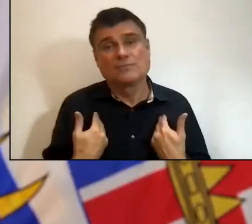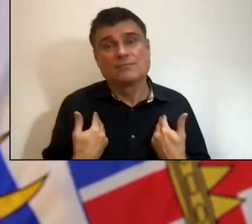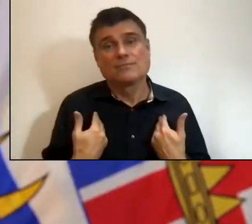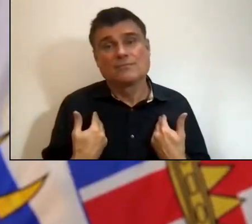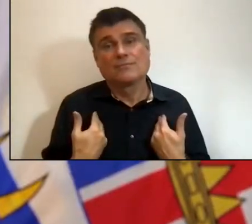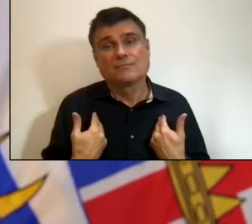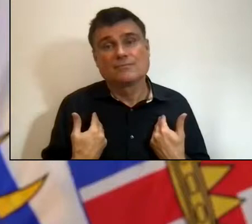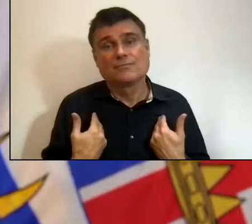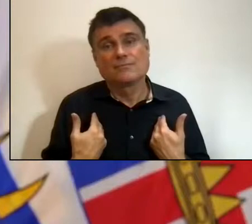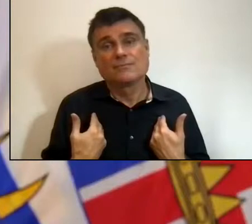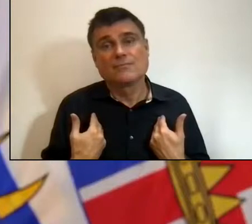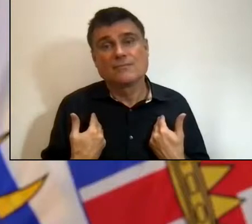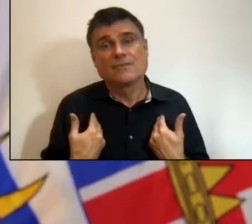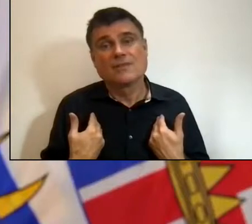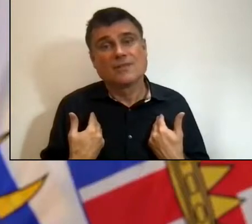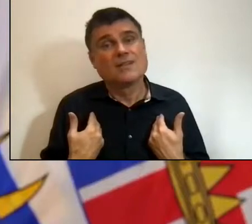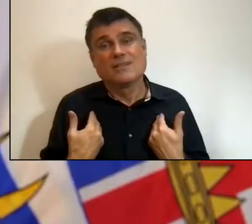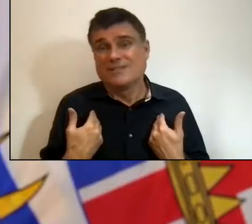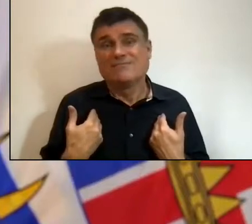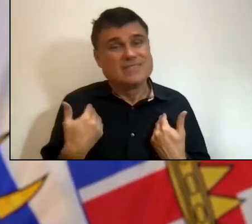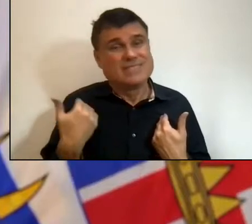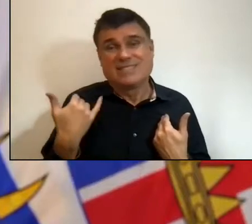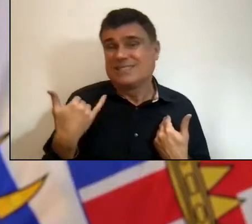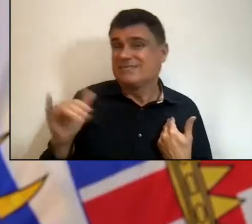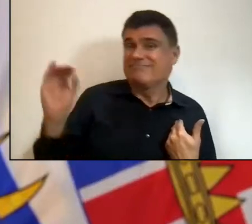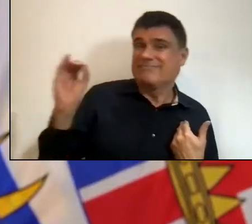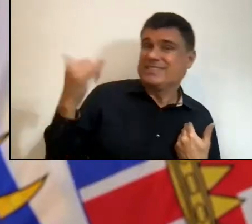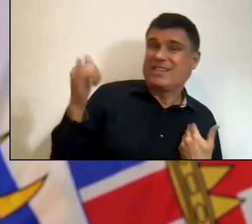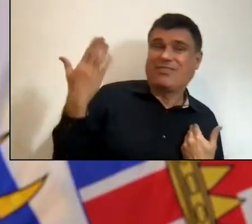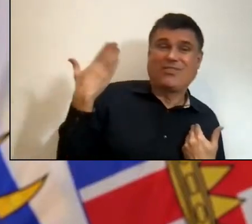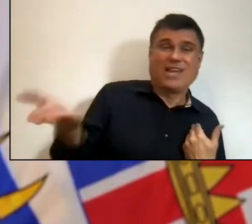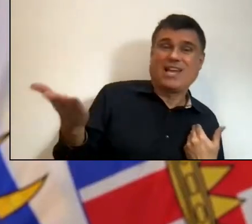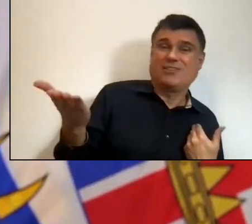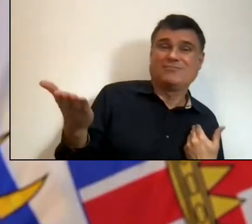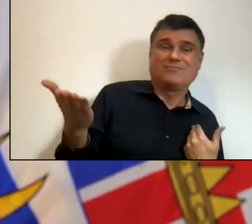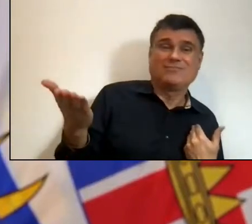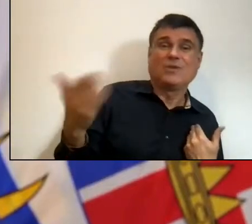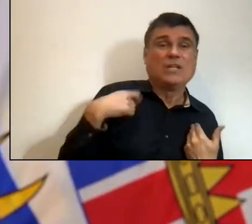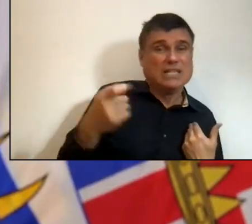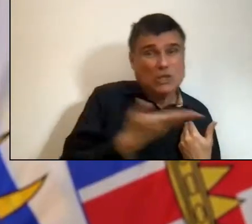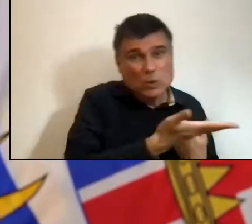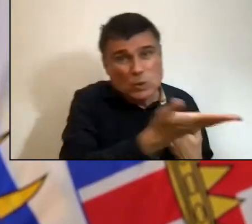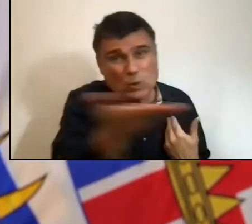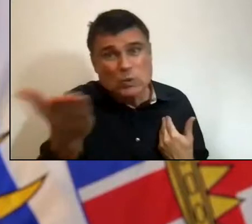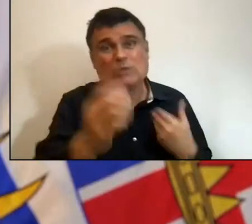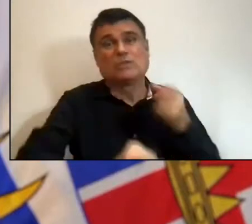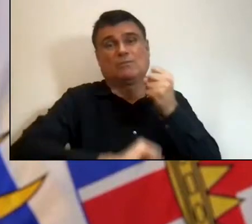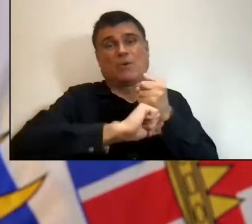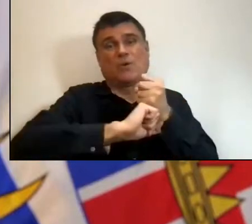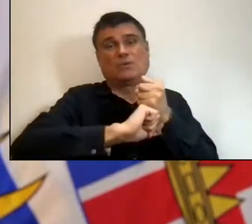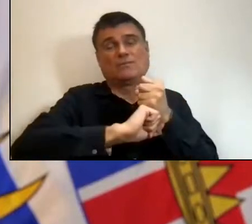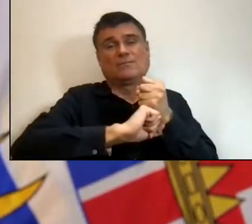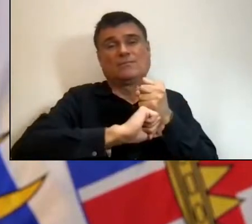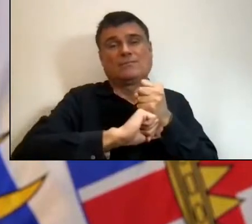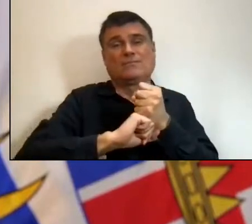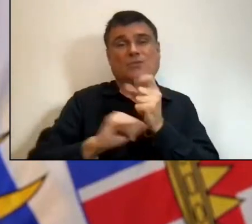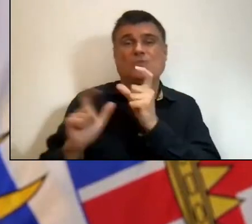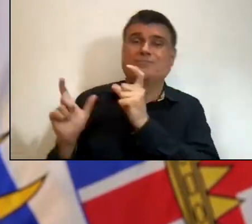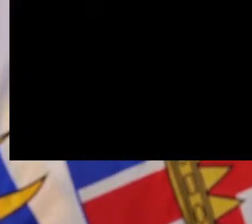getting through this next wave, too. Sabrina, do you have a follow-up?